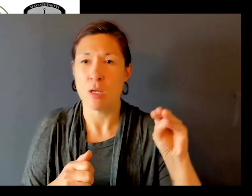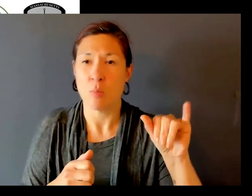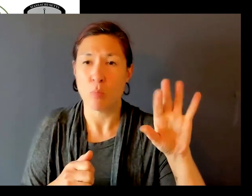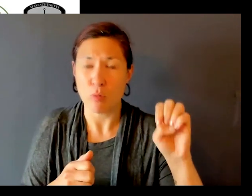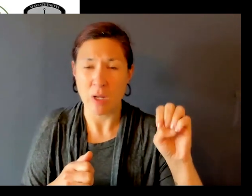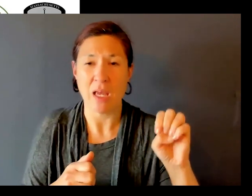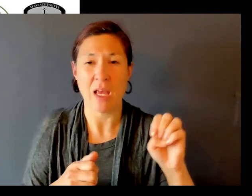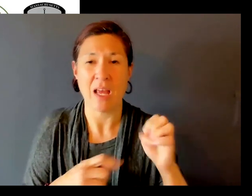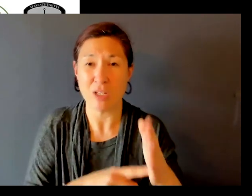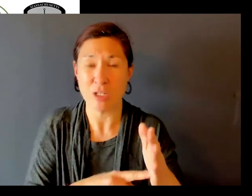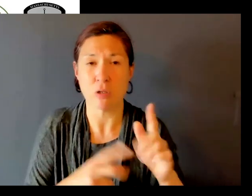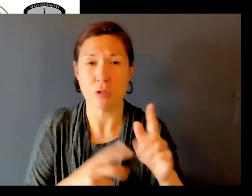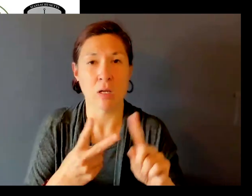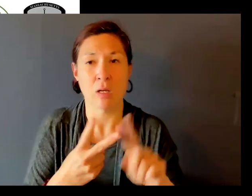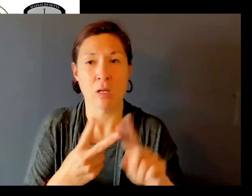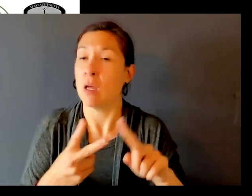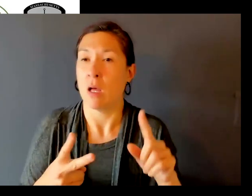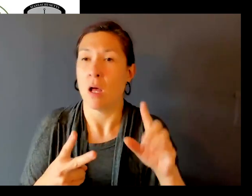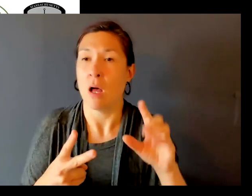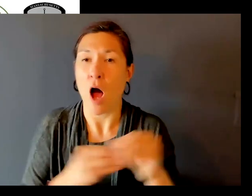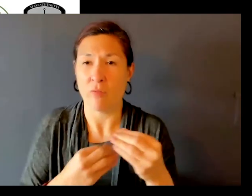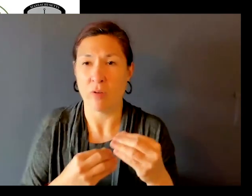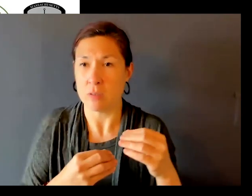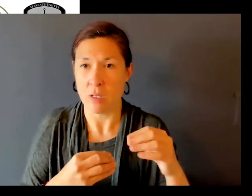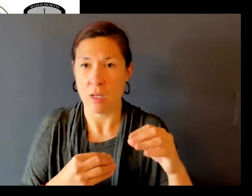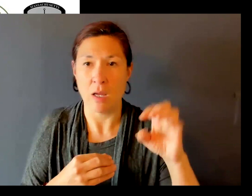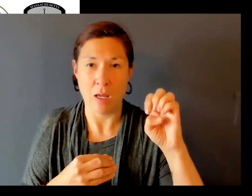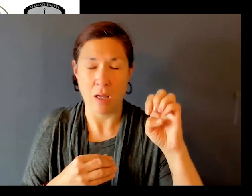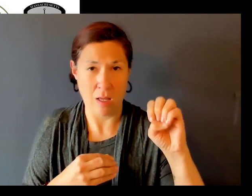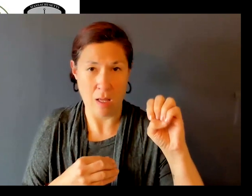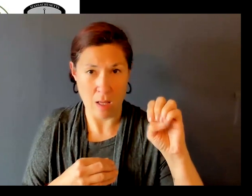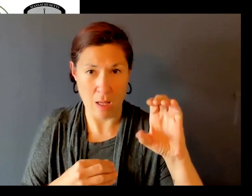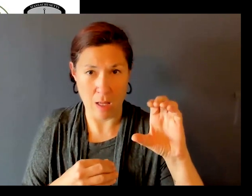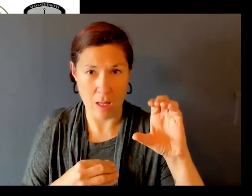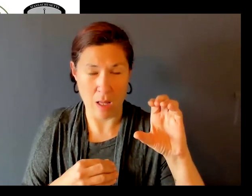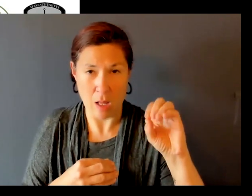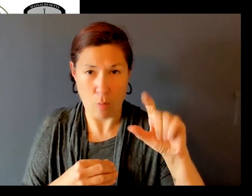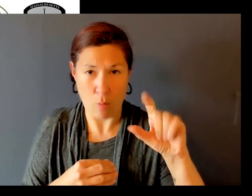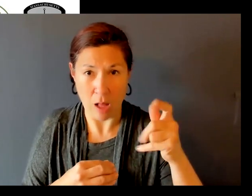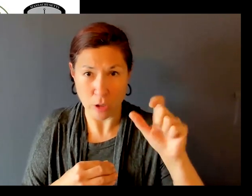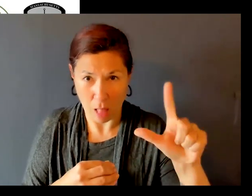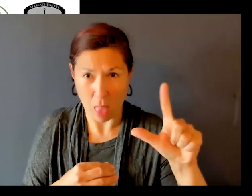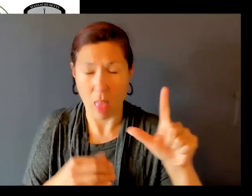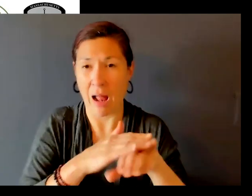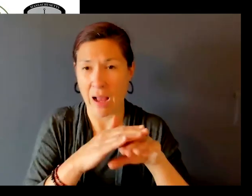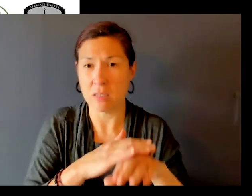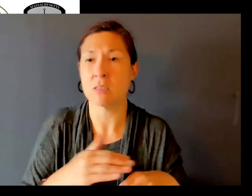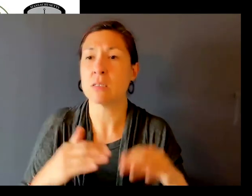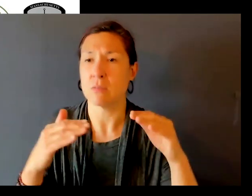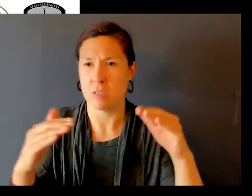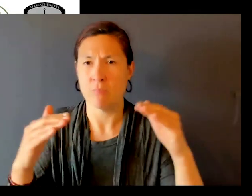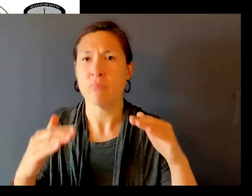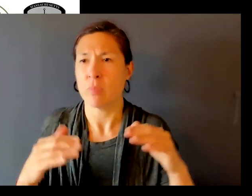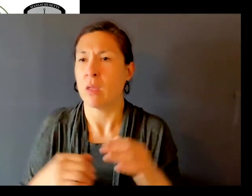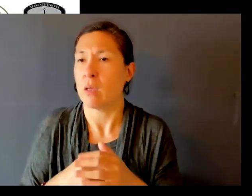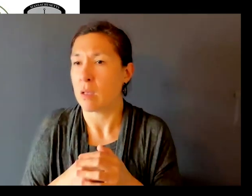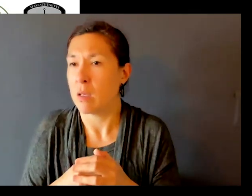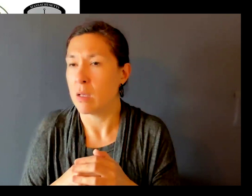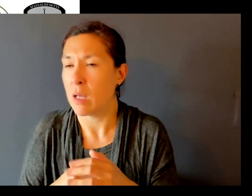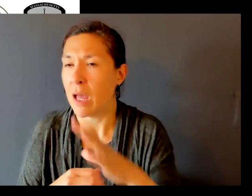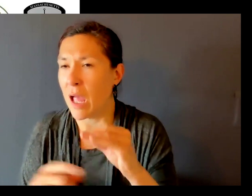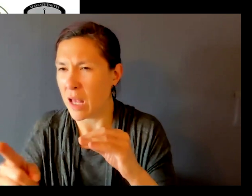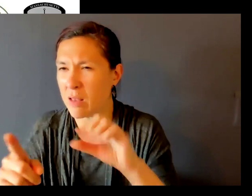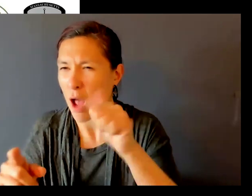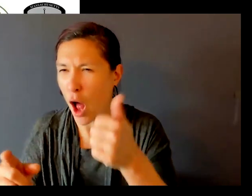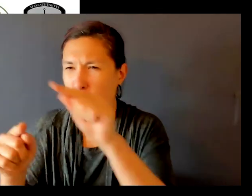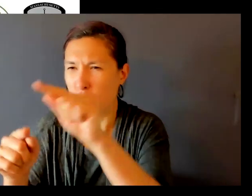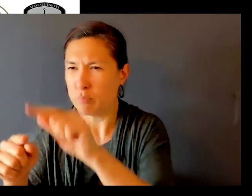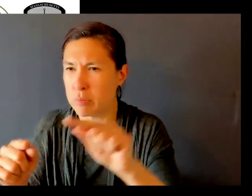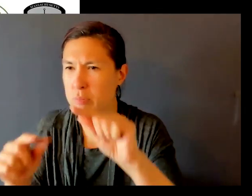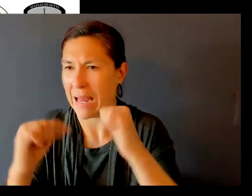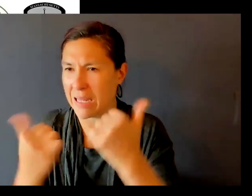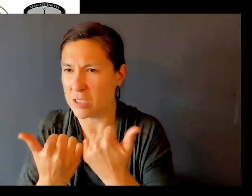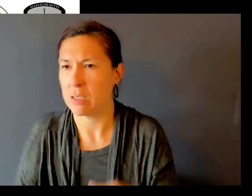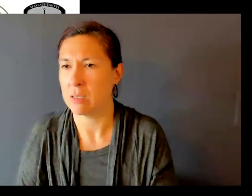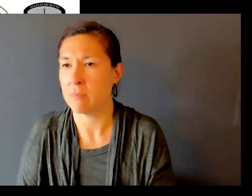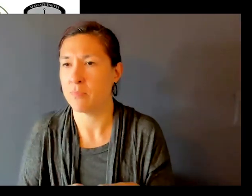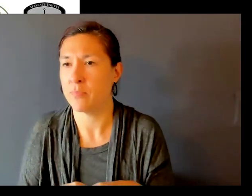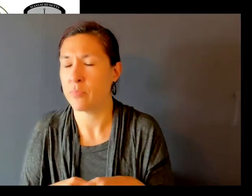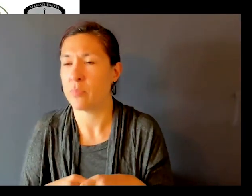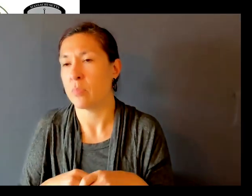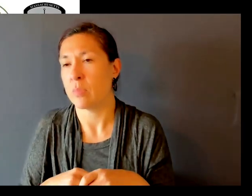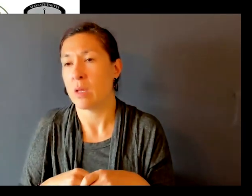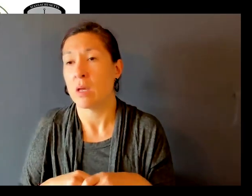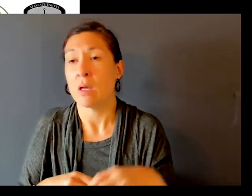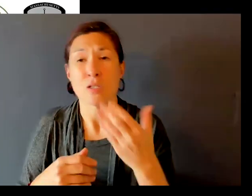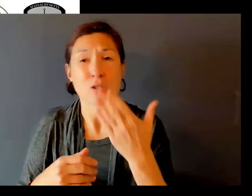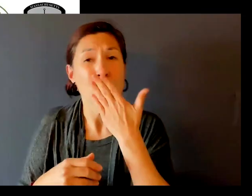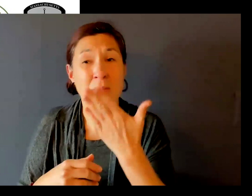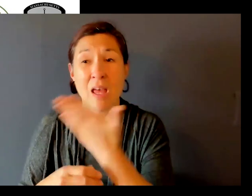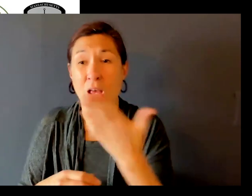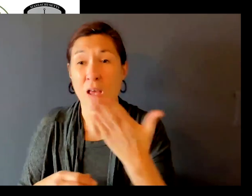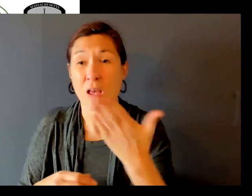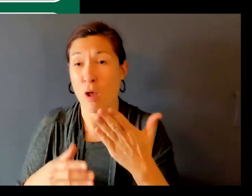Okay. At this time I will start the interpretation channels. And it will be available at the bottom of the screen so you may listen in all the other languages. And in addition, we have ASL and CART interpretation here tonight. So, you should see ASL interpretation on your screen pinned. And you can access, uhm, CART captions using the show captions.